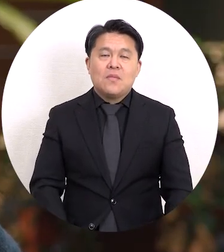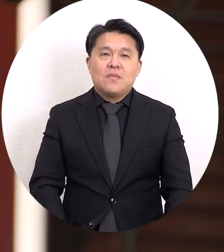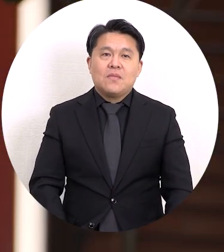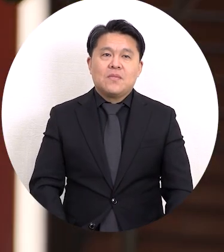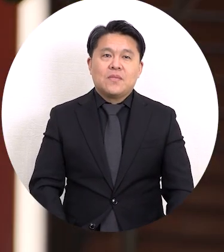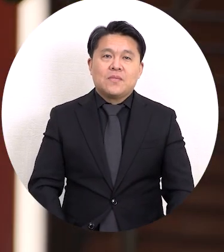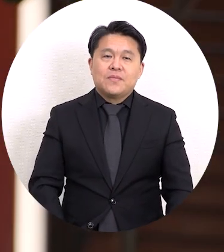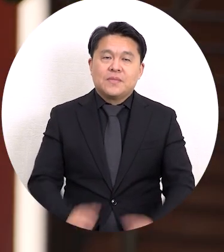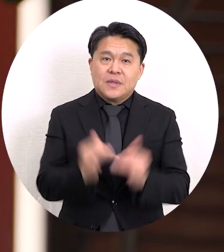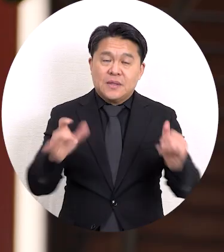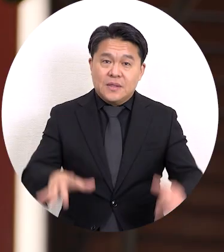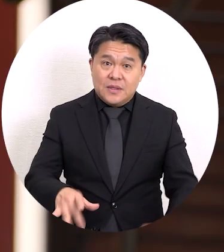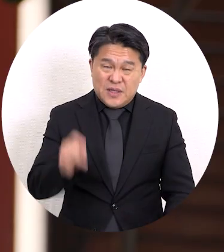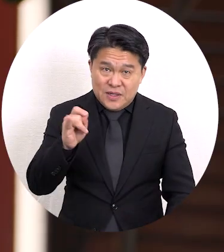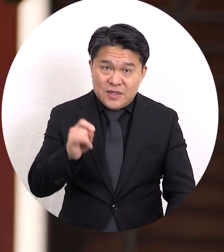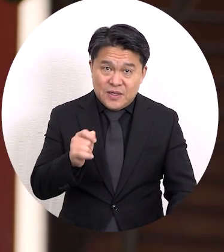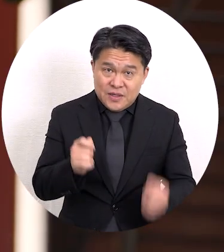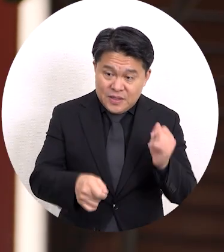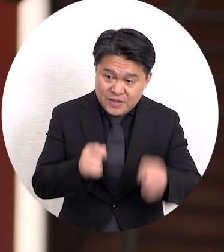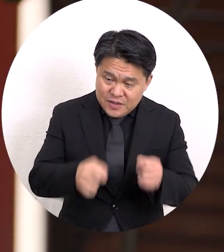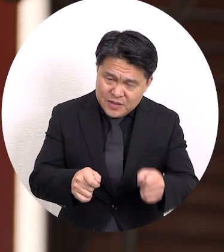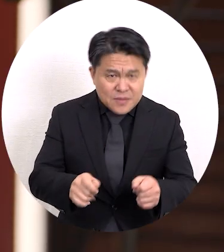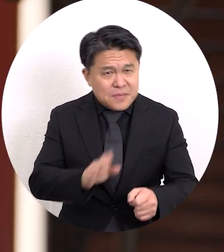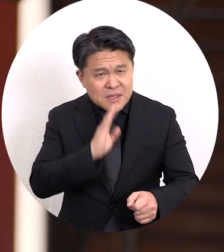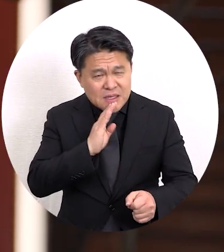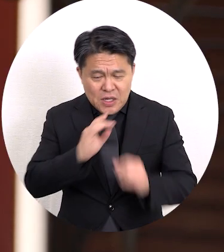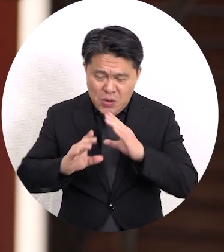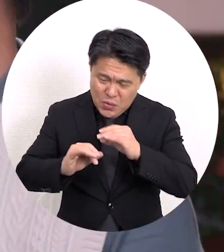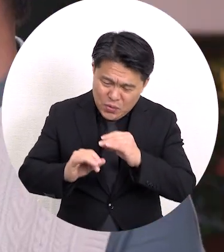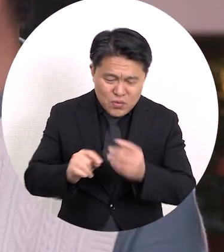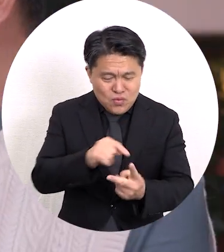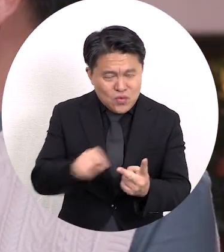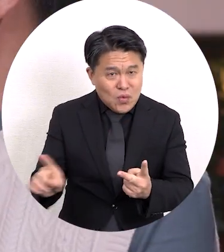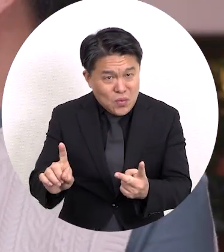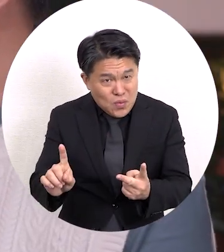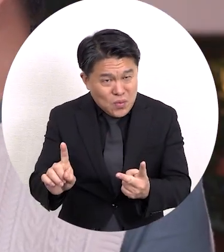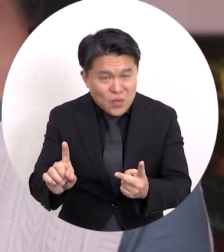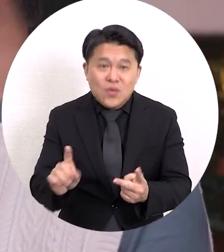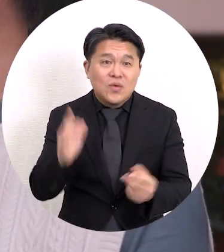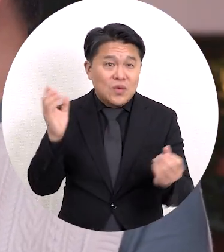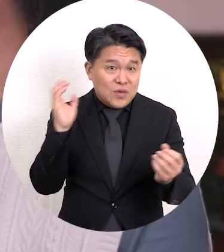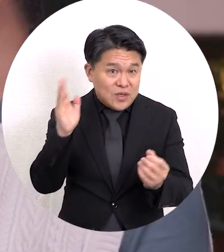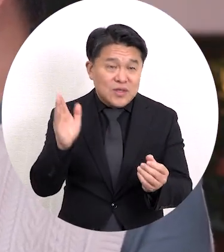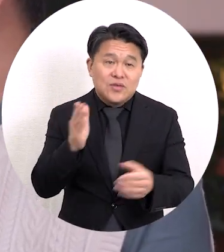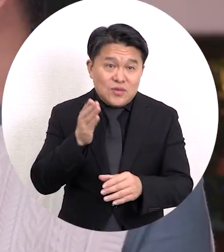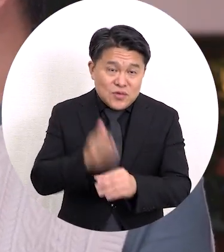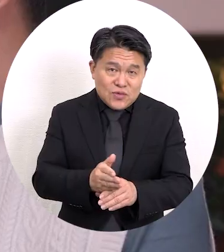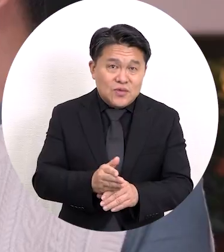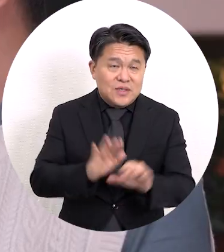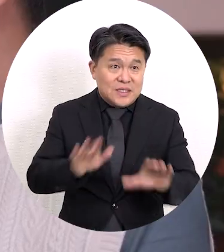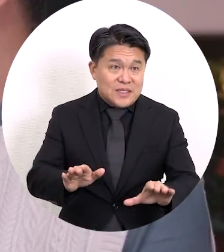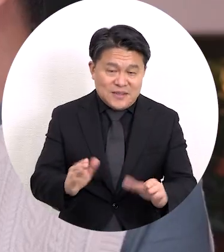We’ve been discussing whether the first musical instruments were percussion or wind instruments,